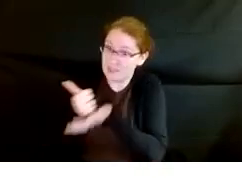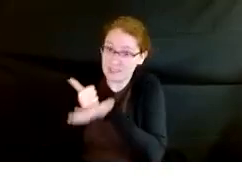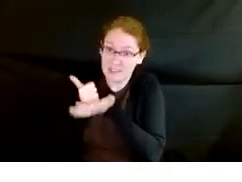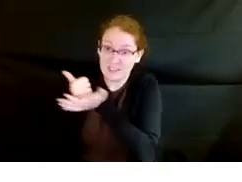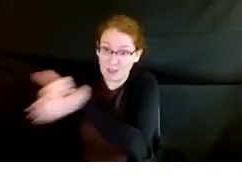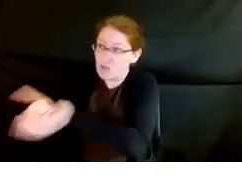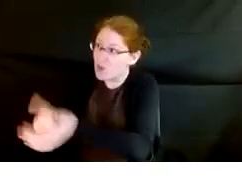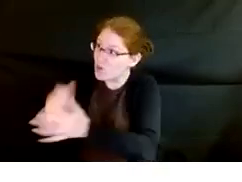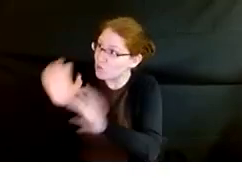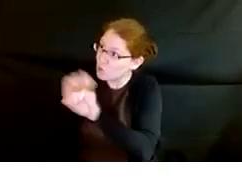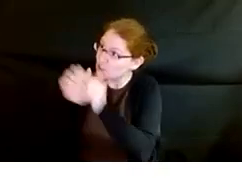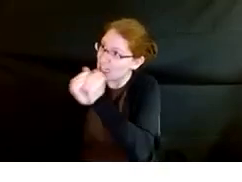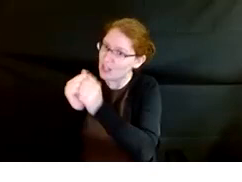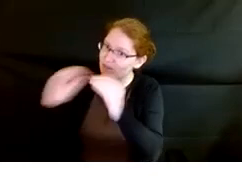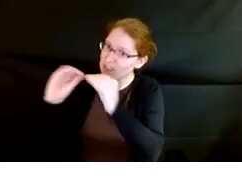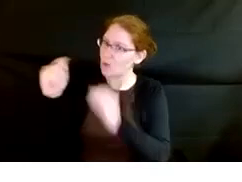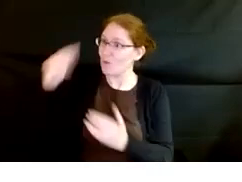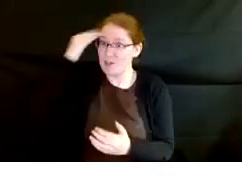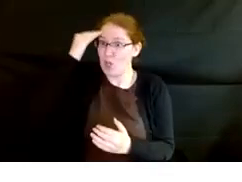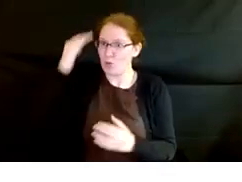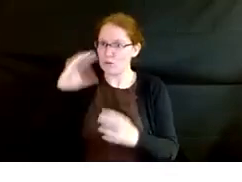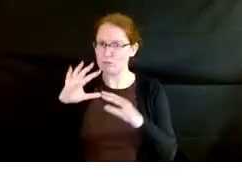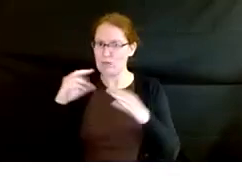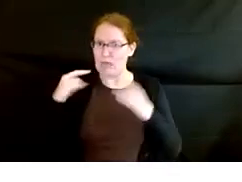because we know, Department of Health, that you don't mean to be discriminating against people